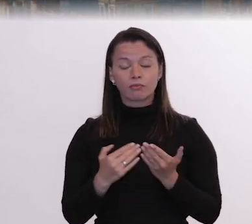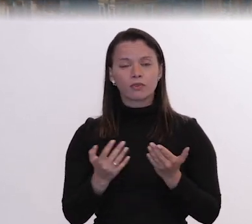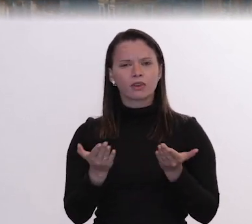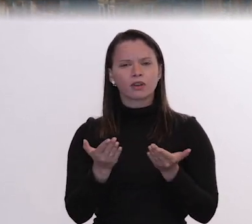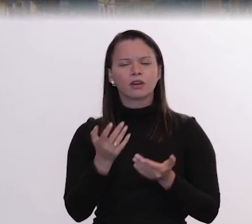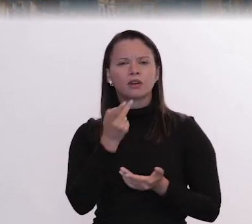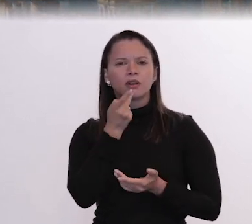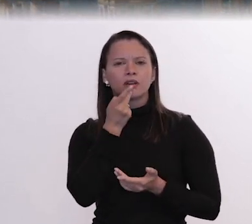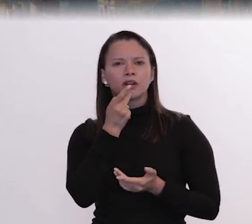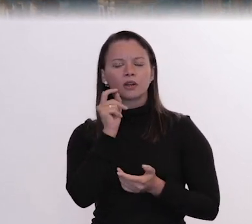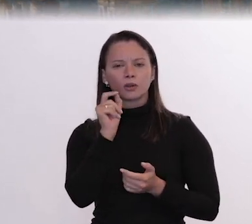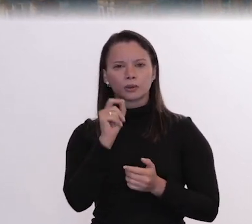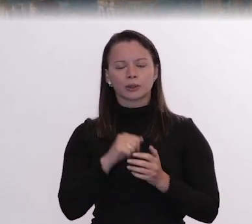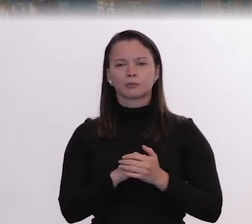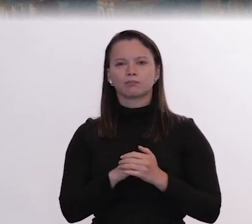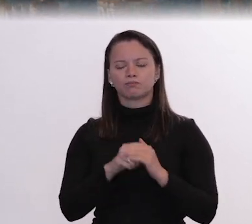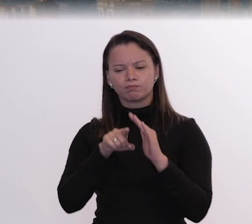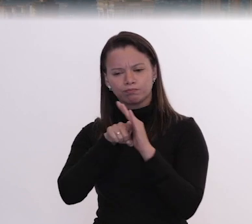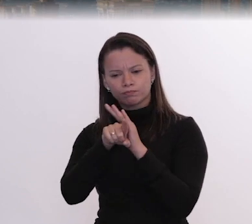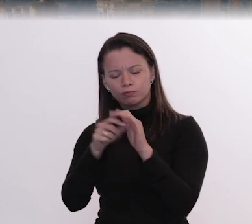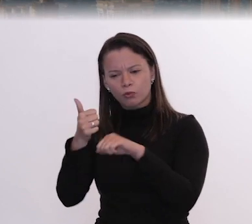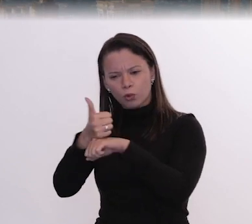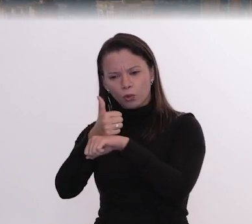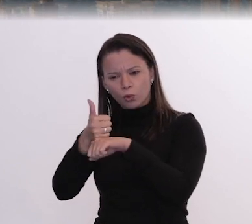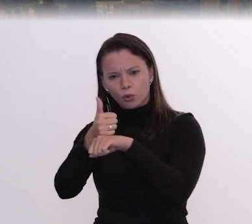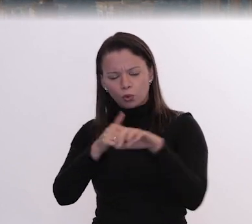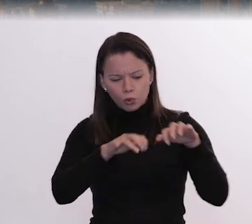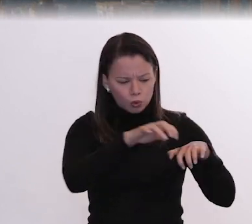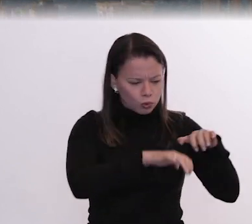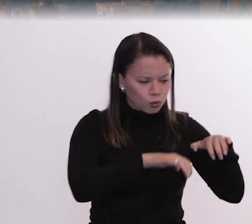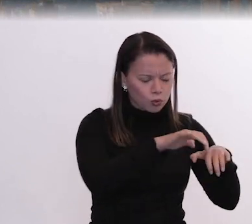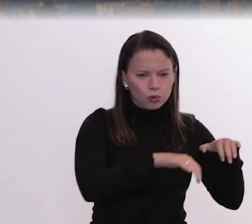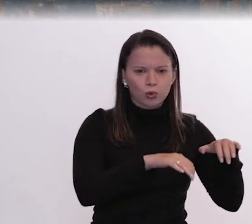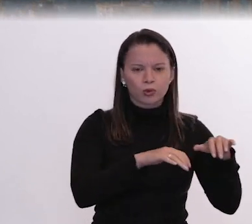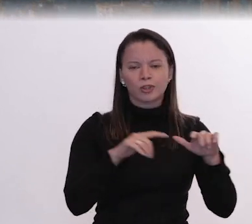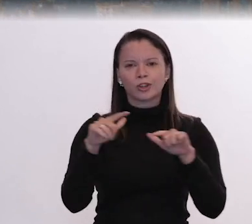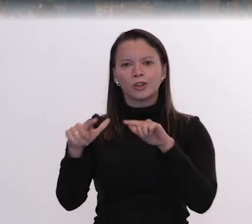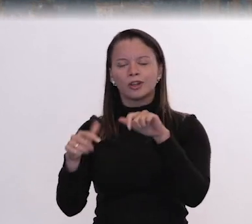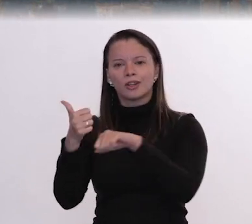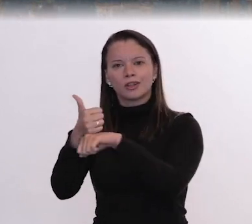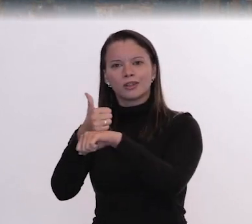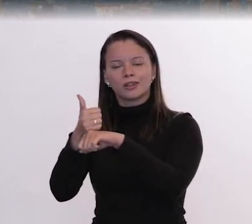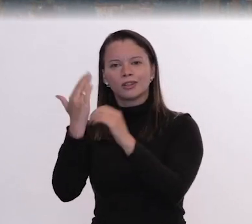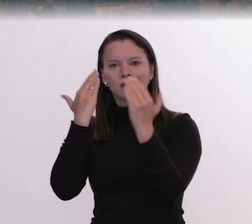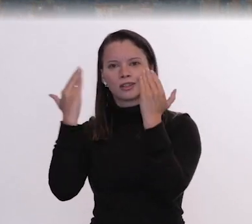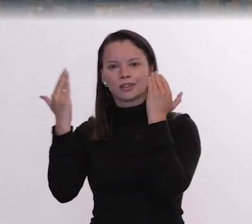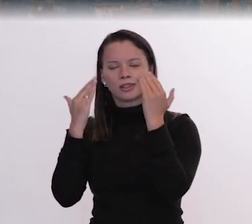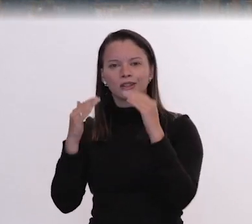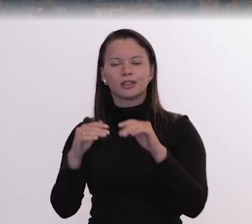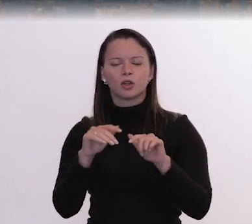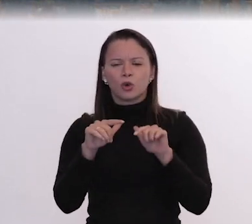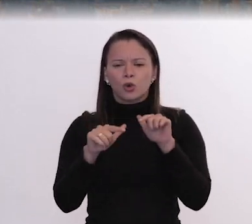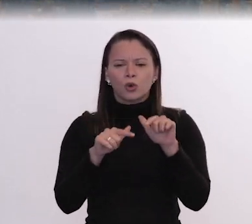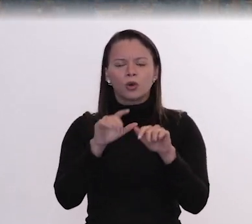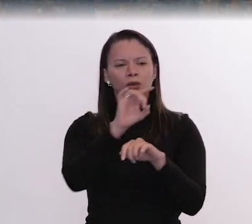between the archaeologist's work, the analyst's work and the work of each one of us in the cities,